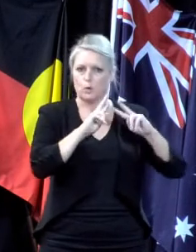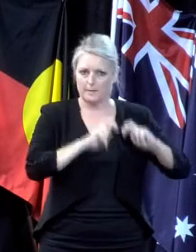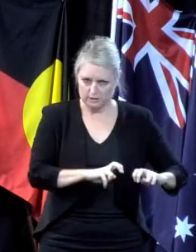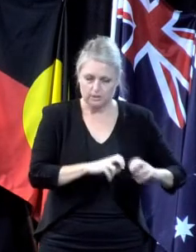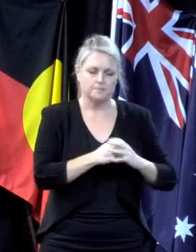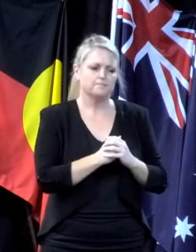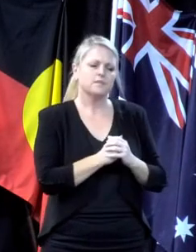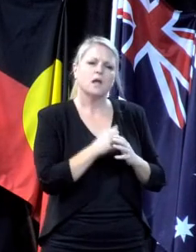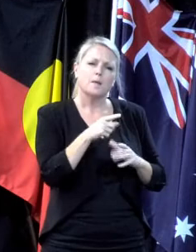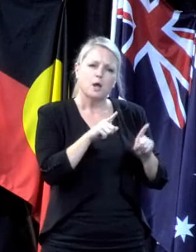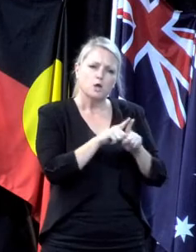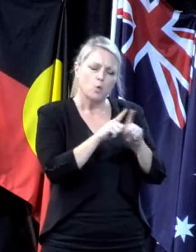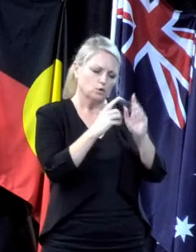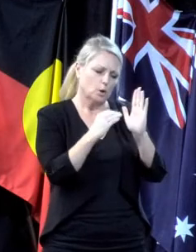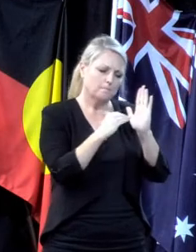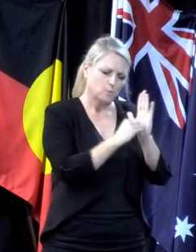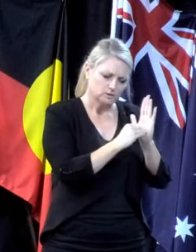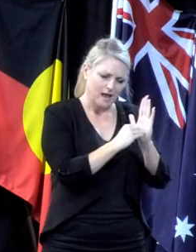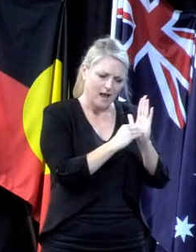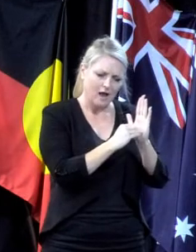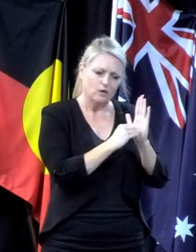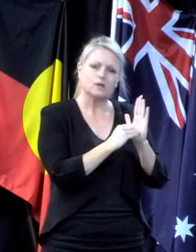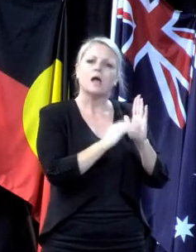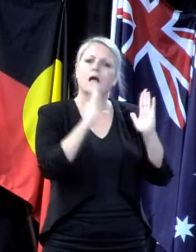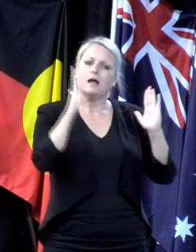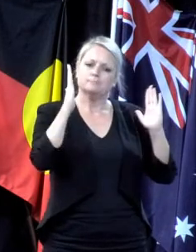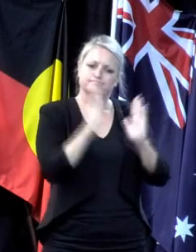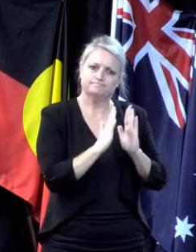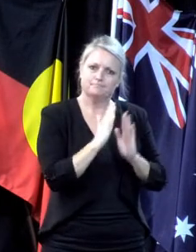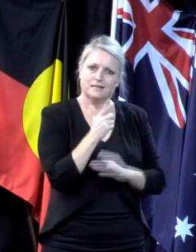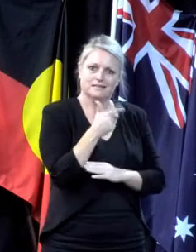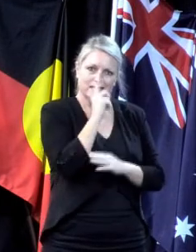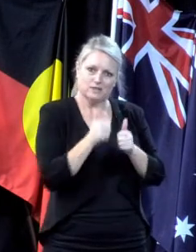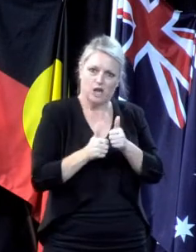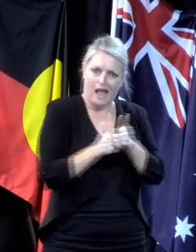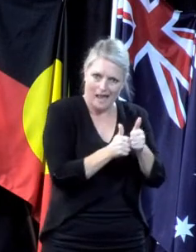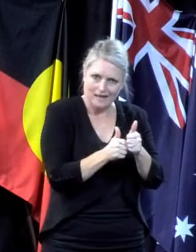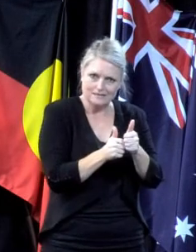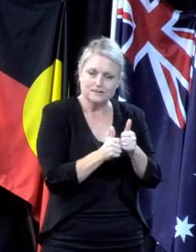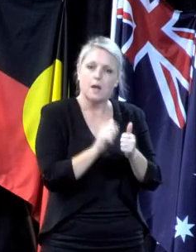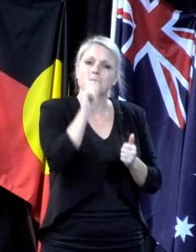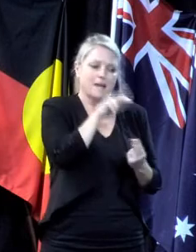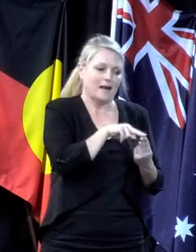teacher aides to school but increasing teacher allocation as an alternative staffing model.